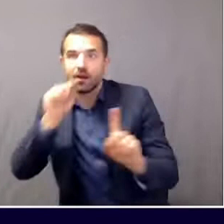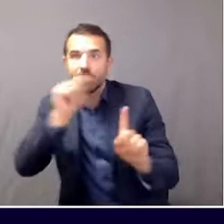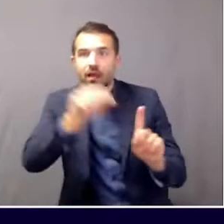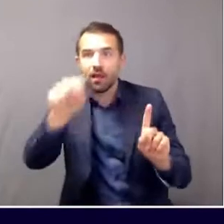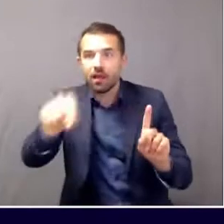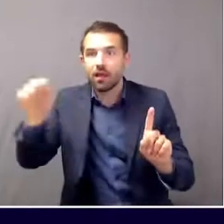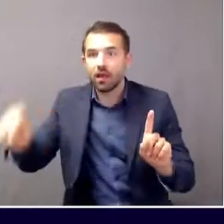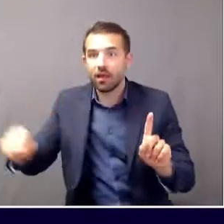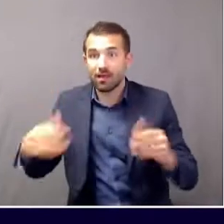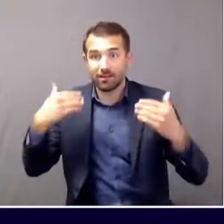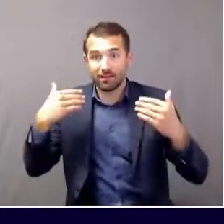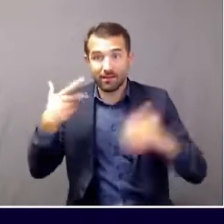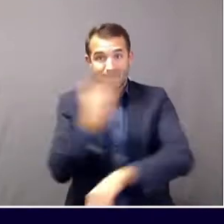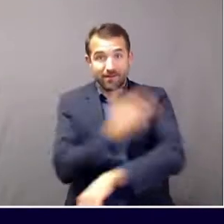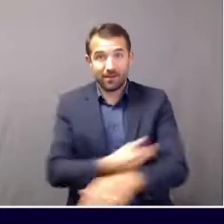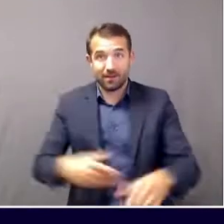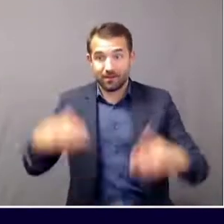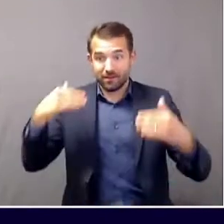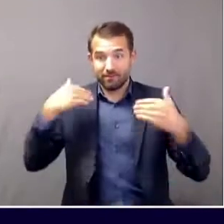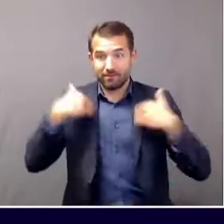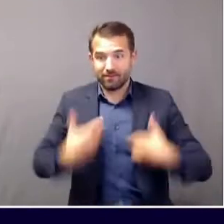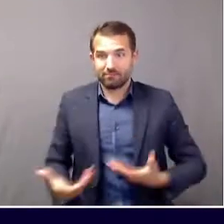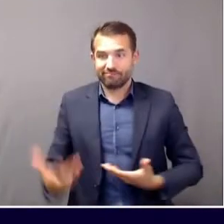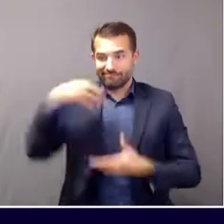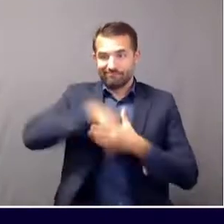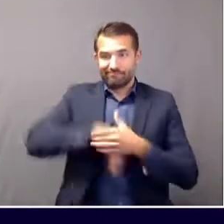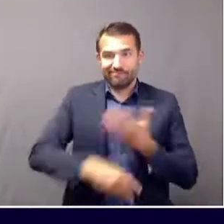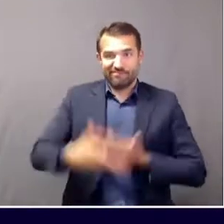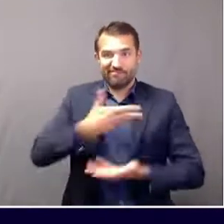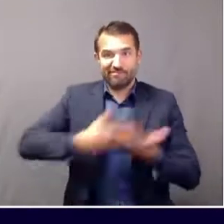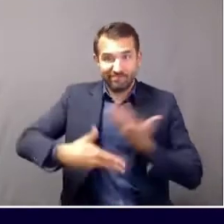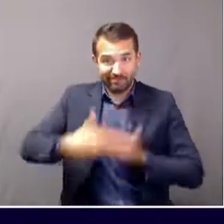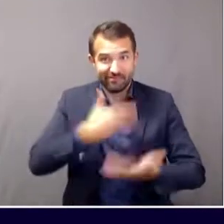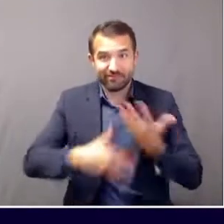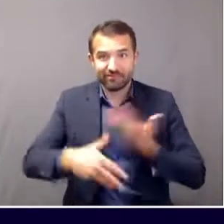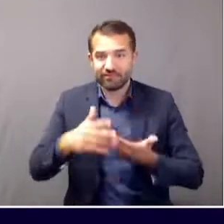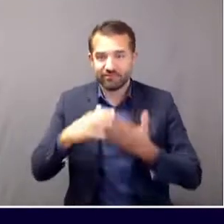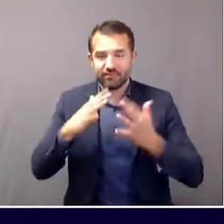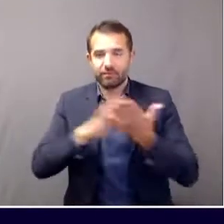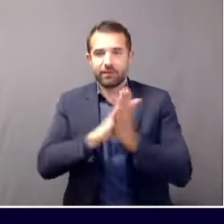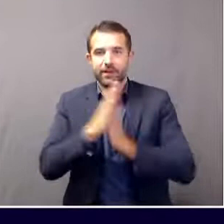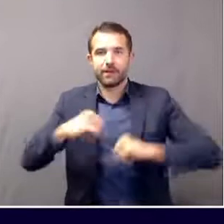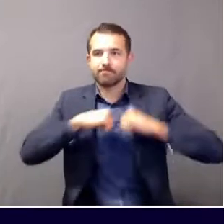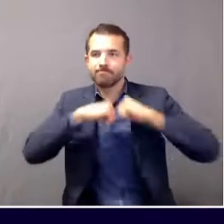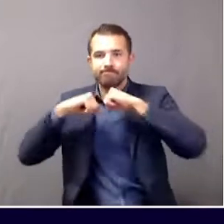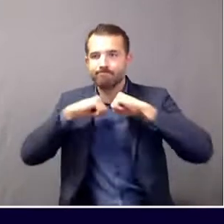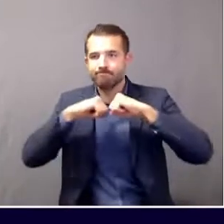to start providing protection at